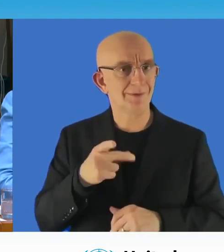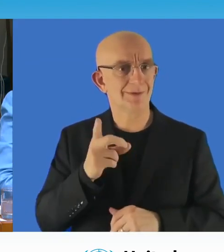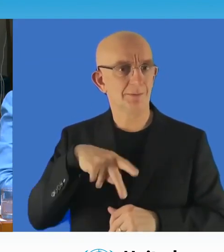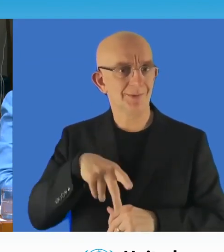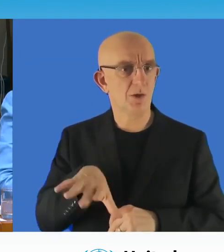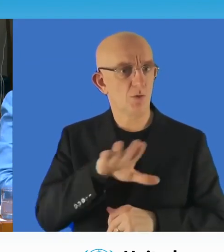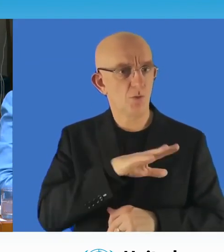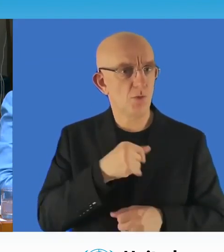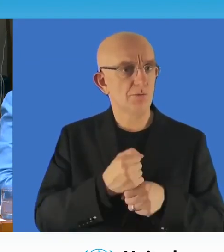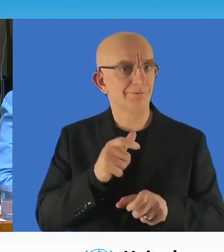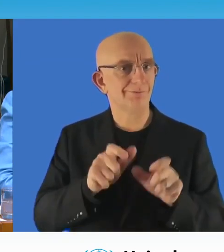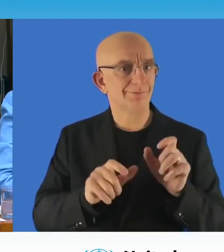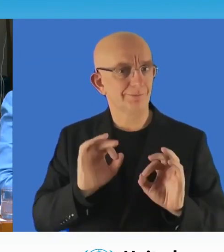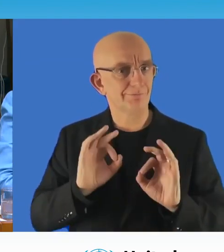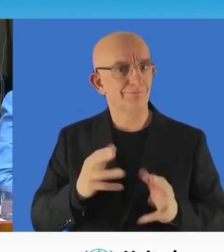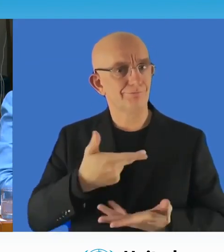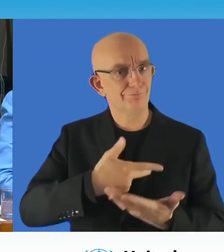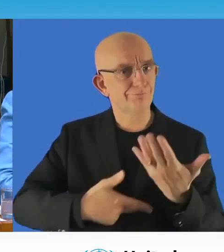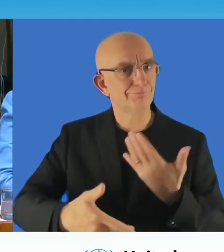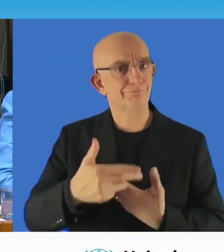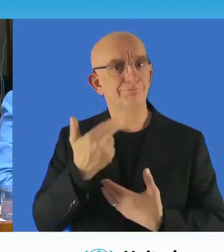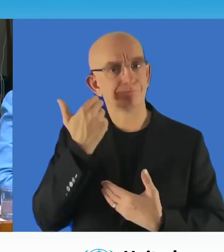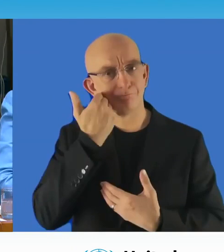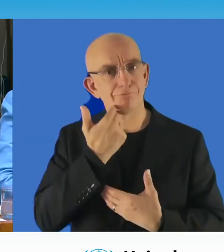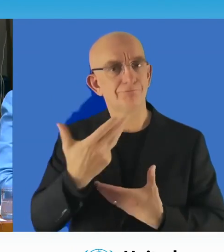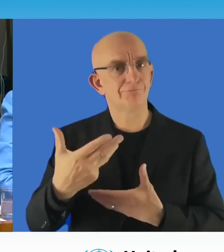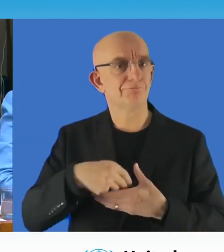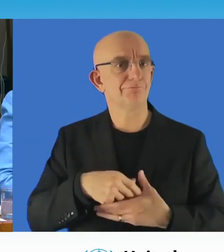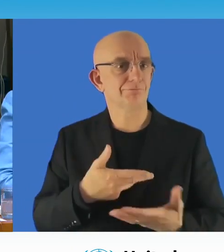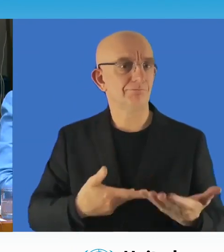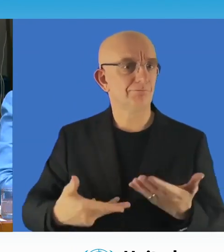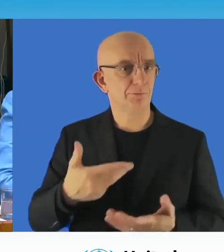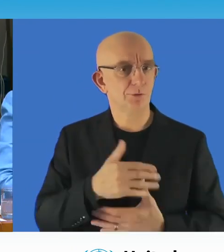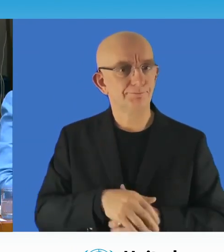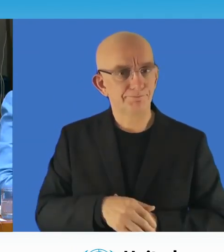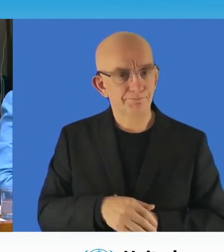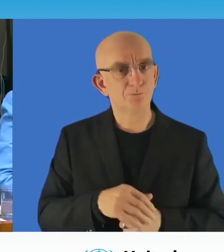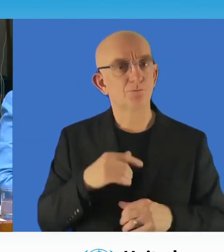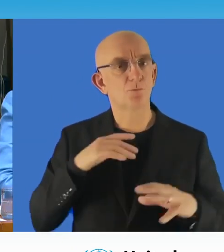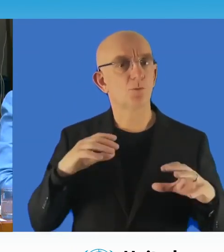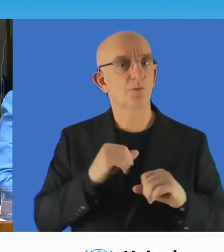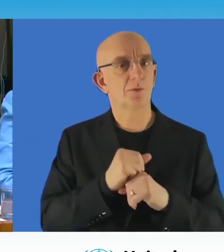this conference for convening this much needed discussion and reaffirming undp's commitment to